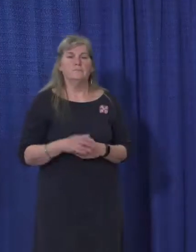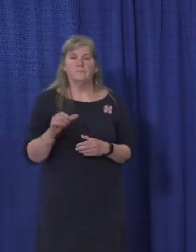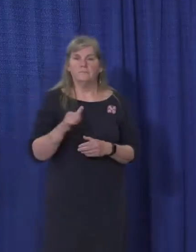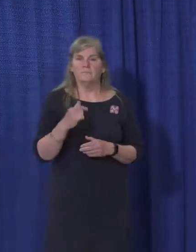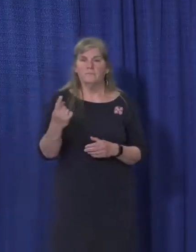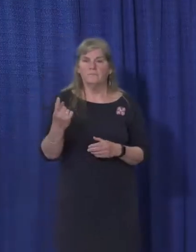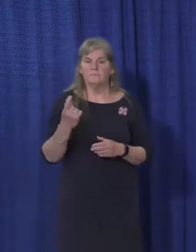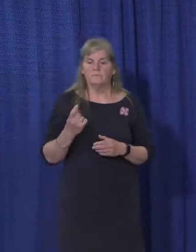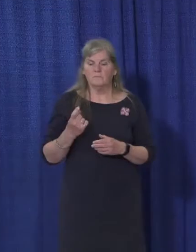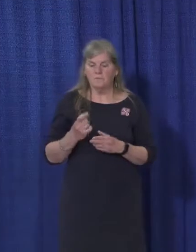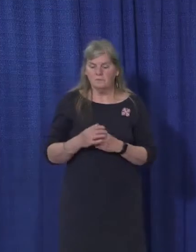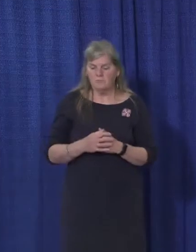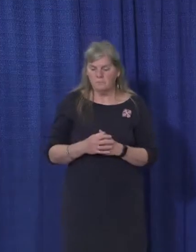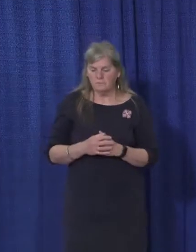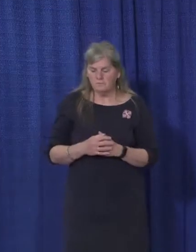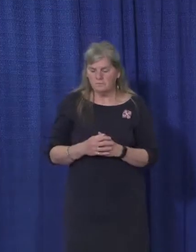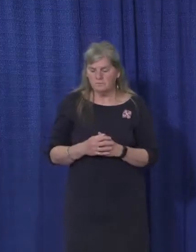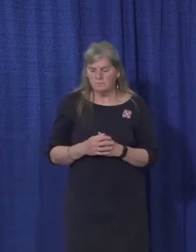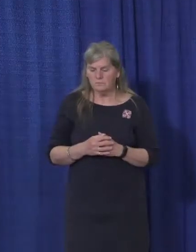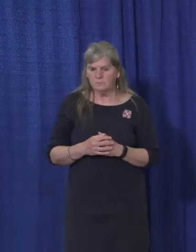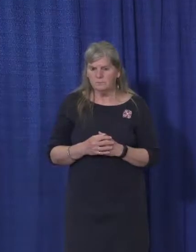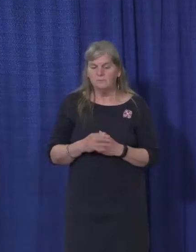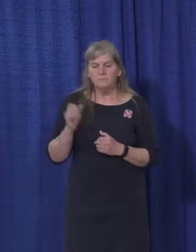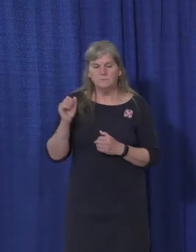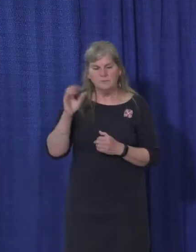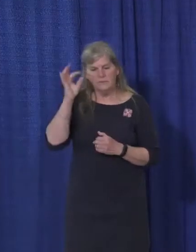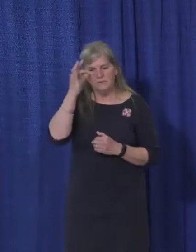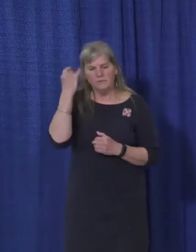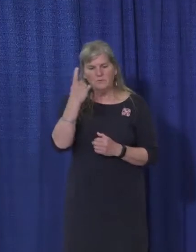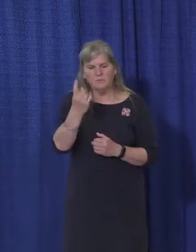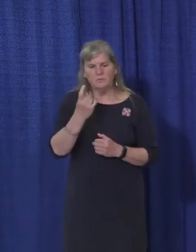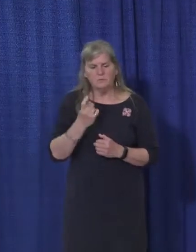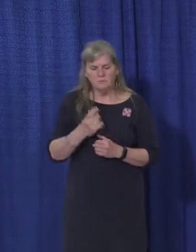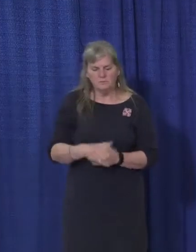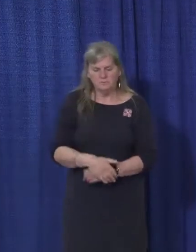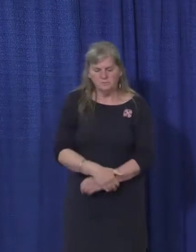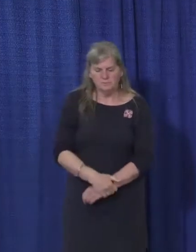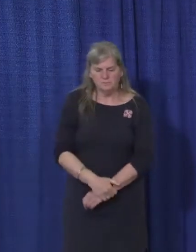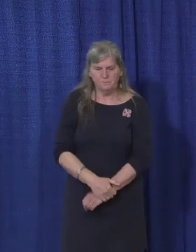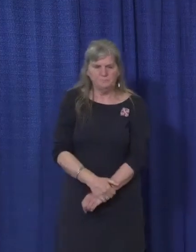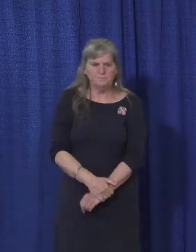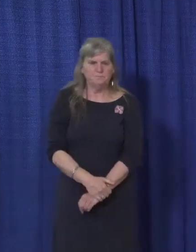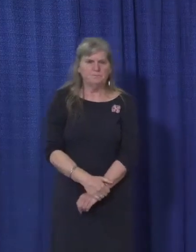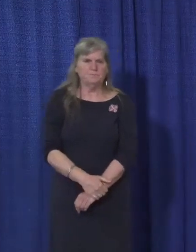Pat: To have another question? Reporter: Yes, please.